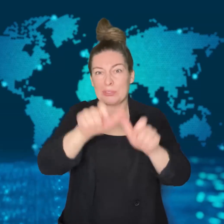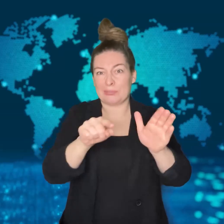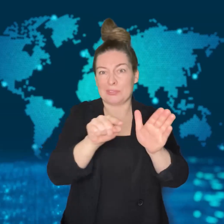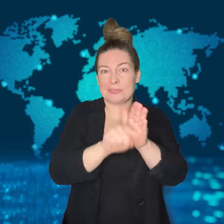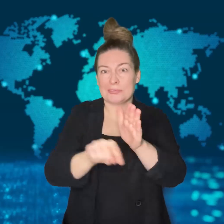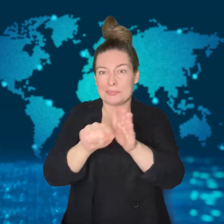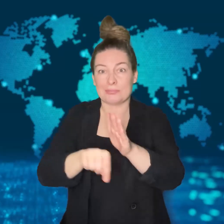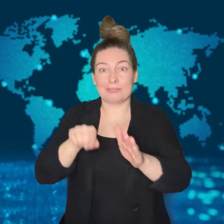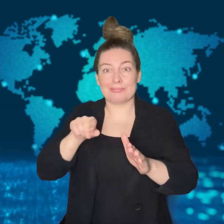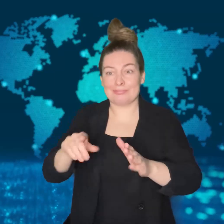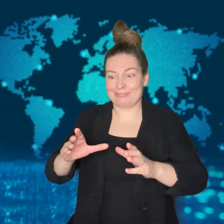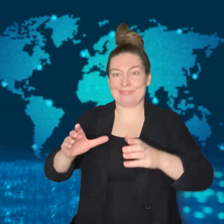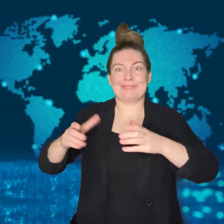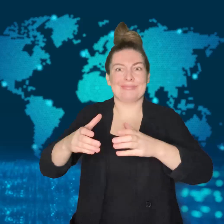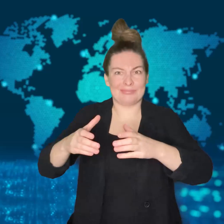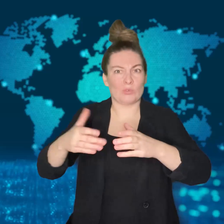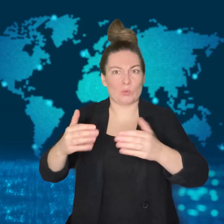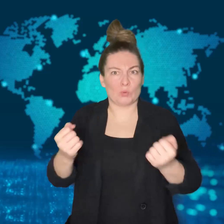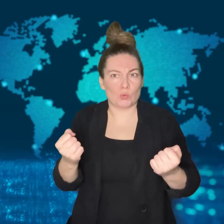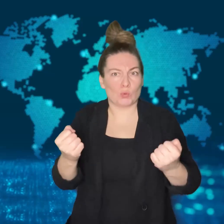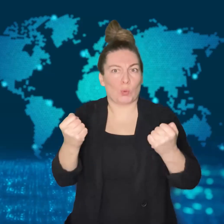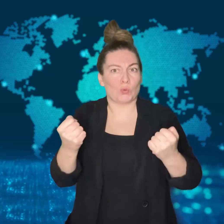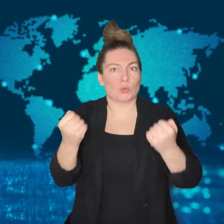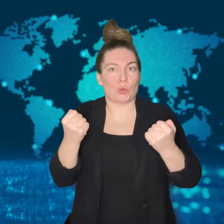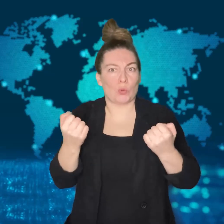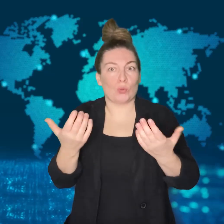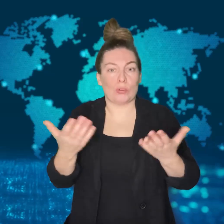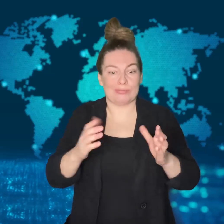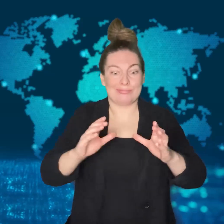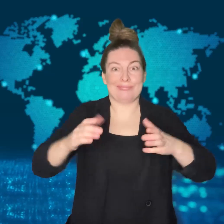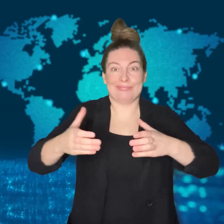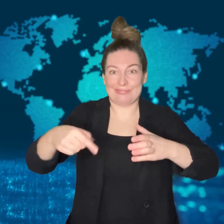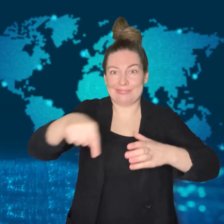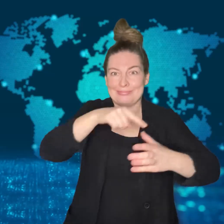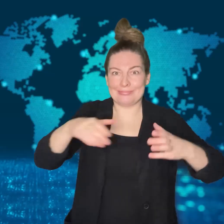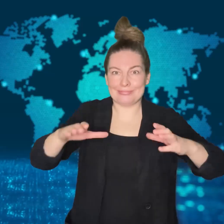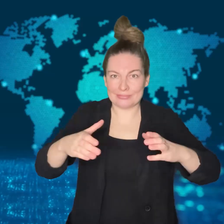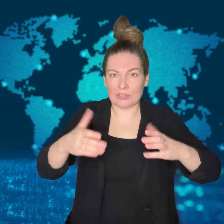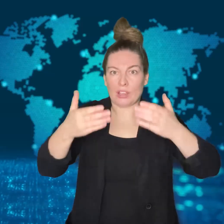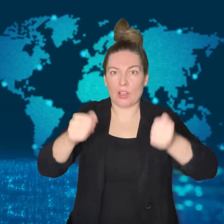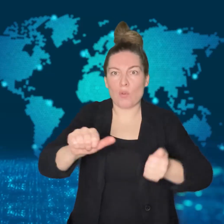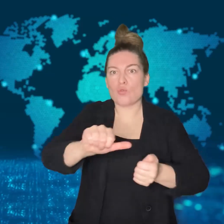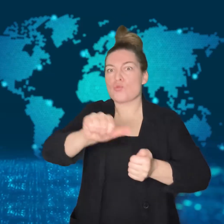The gang has become stronger through